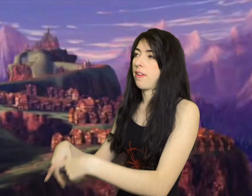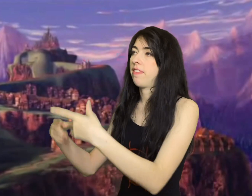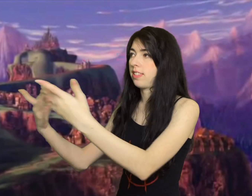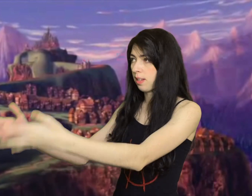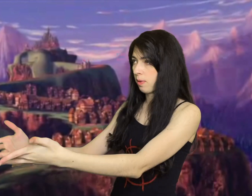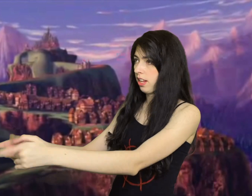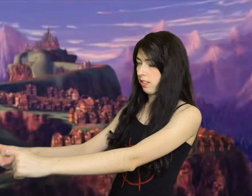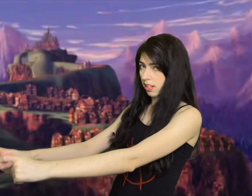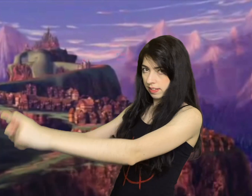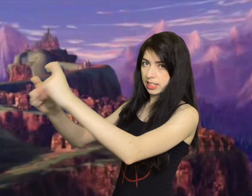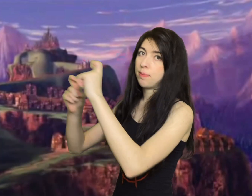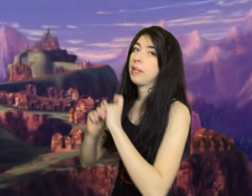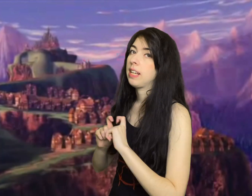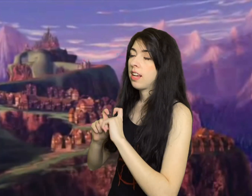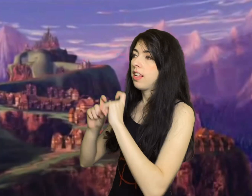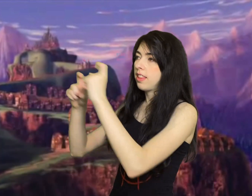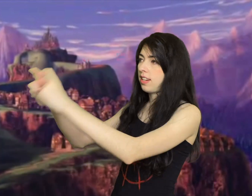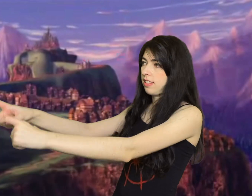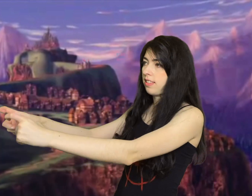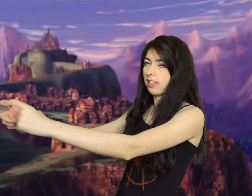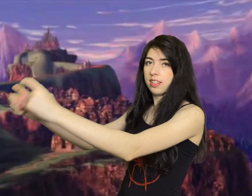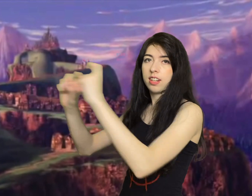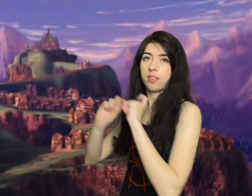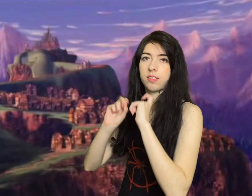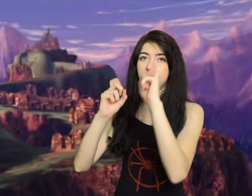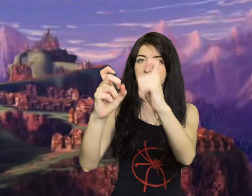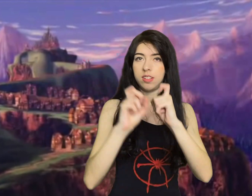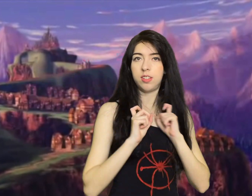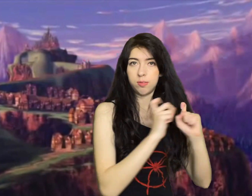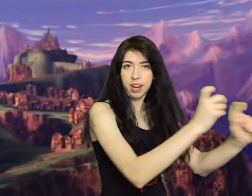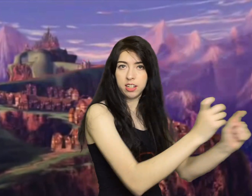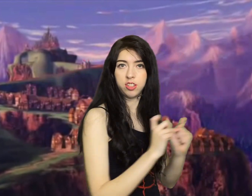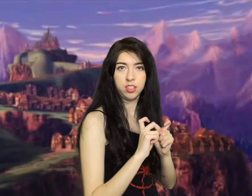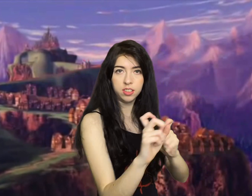if it's someone else giving to me then it's you know directional